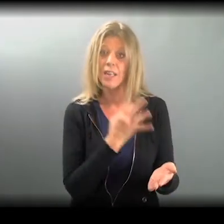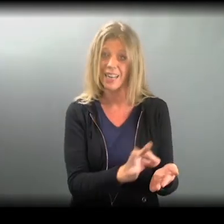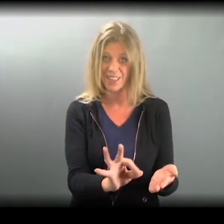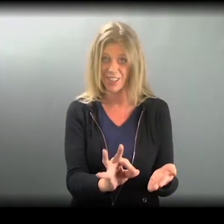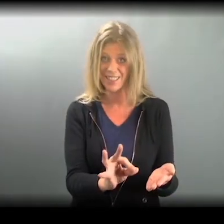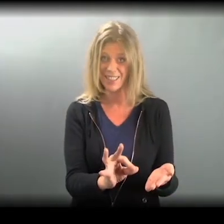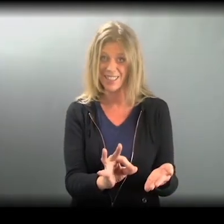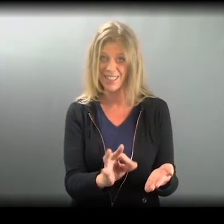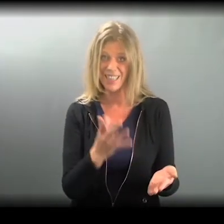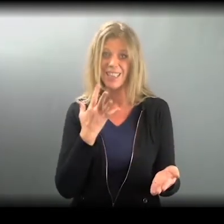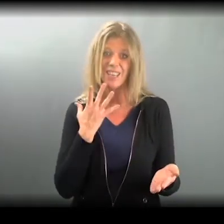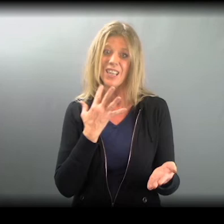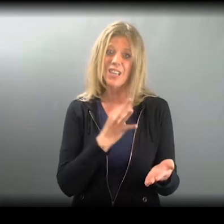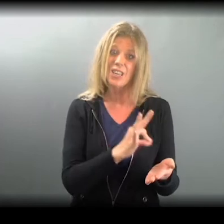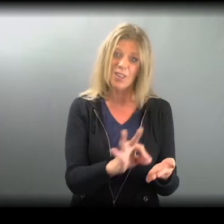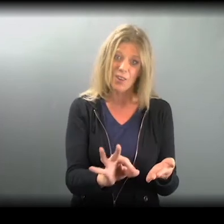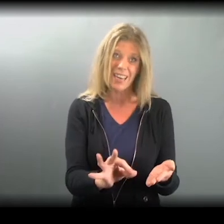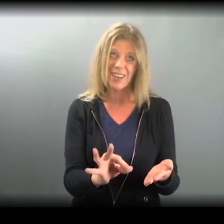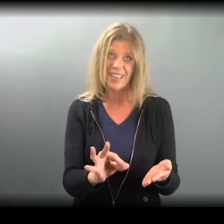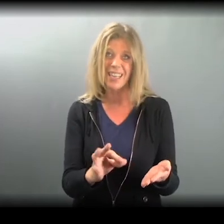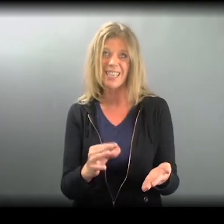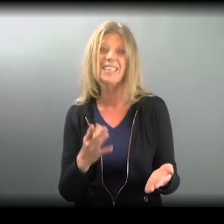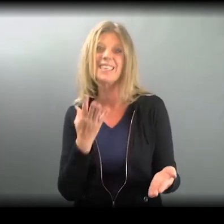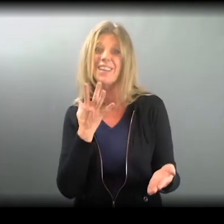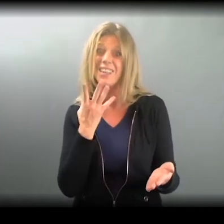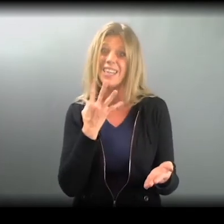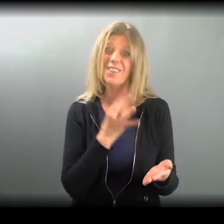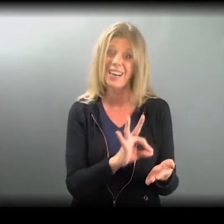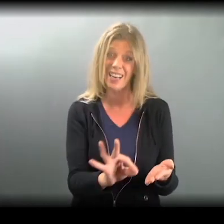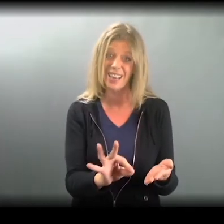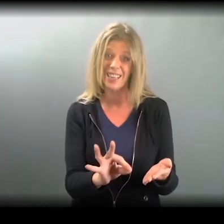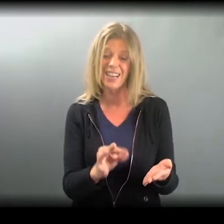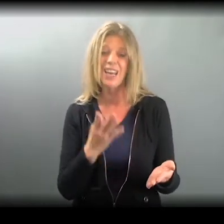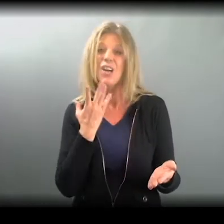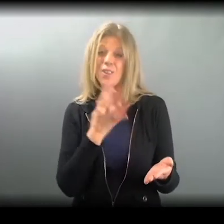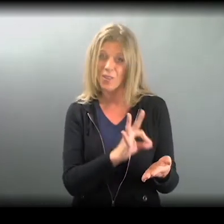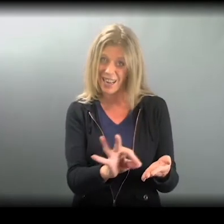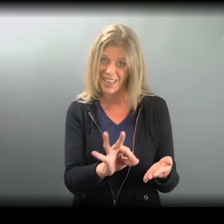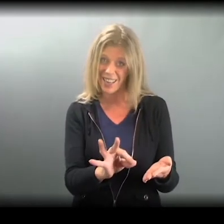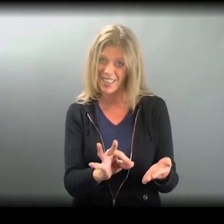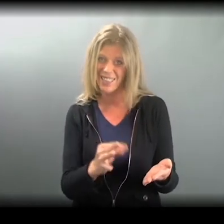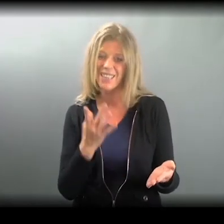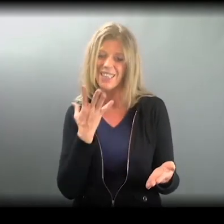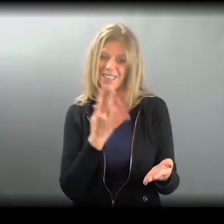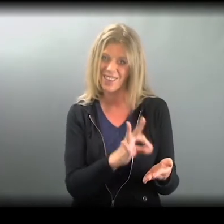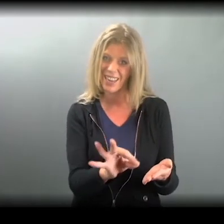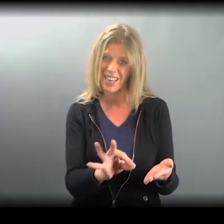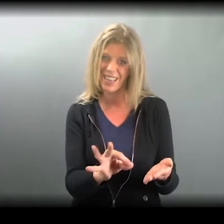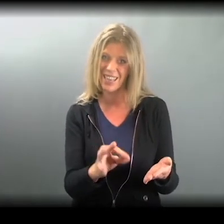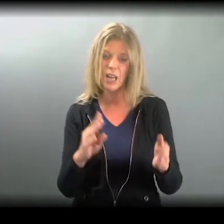colors CRAYON, sorry!!! CRAYON